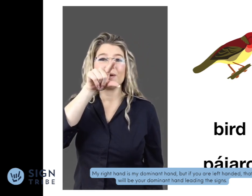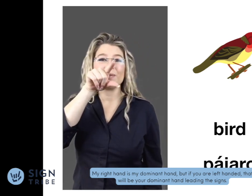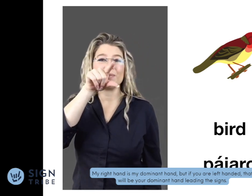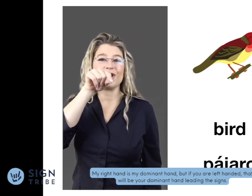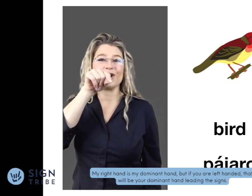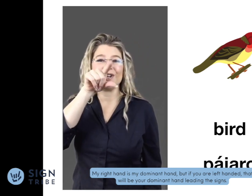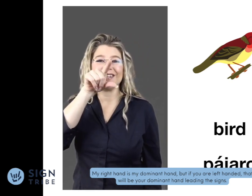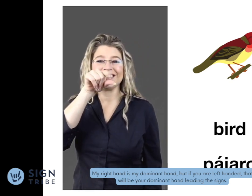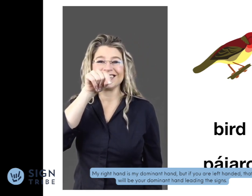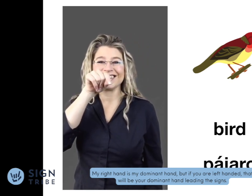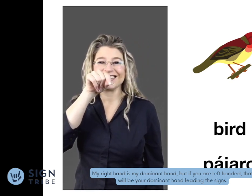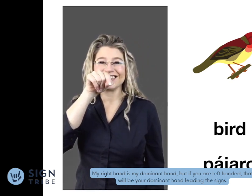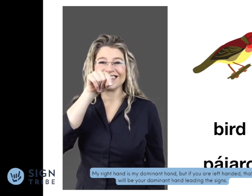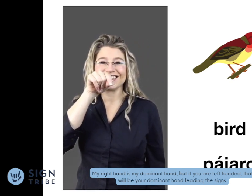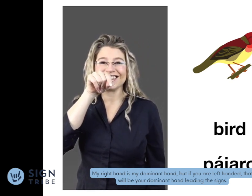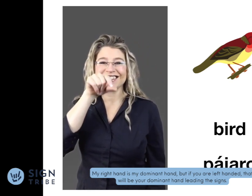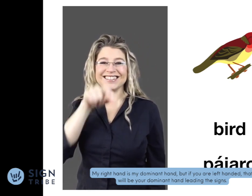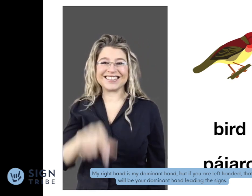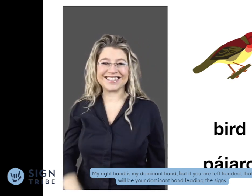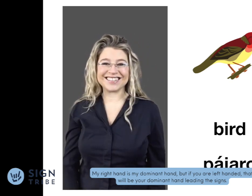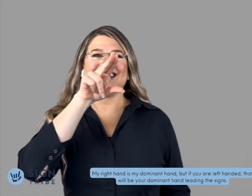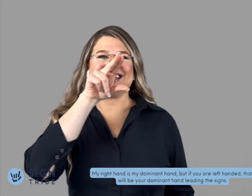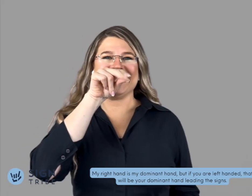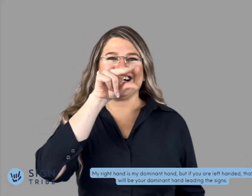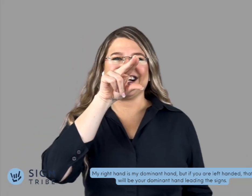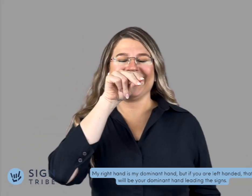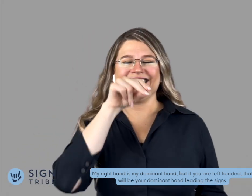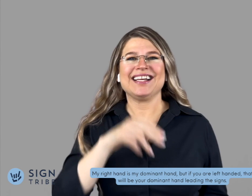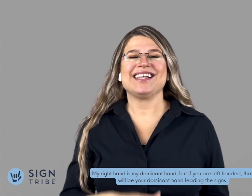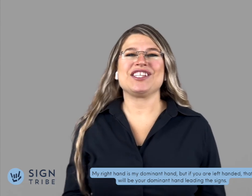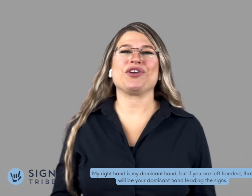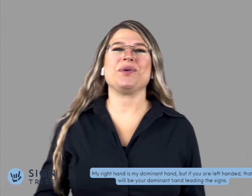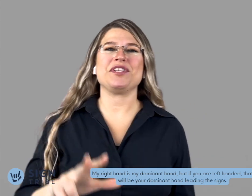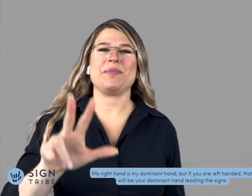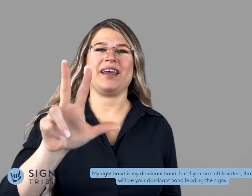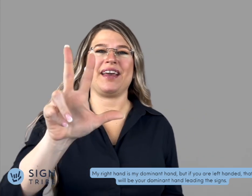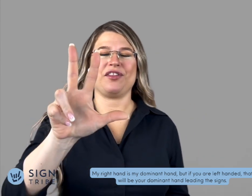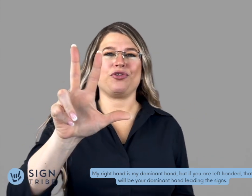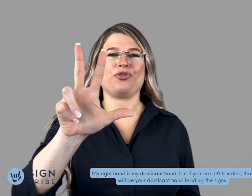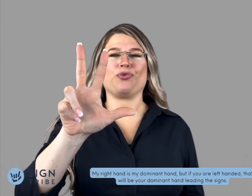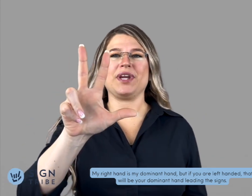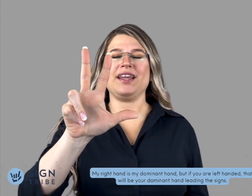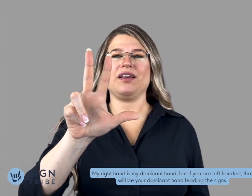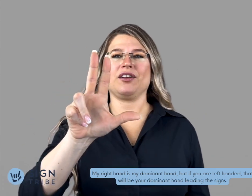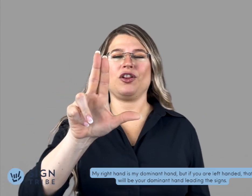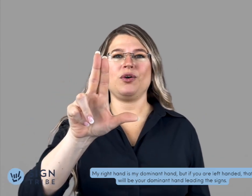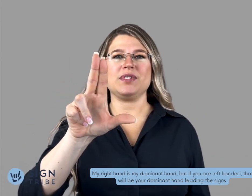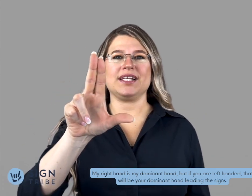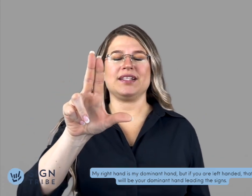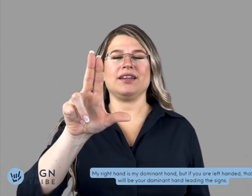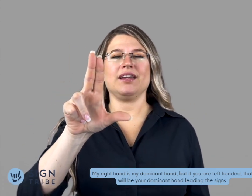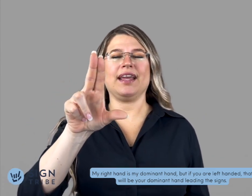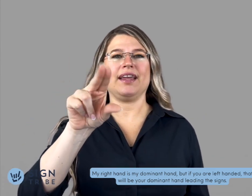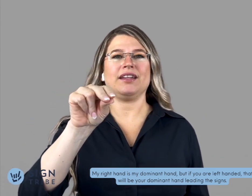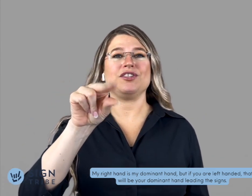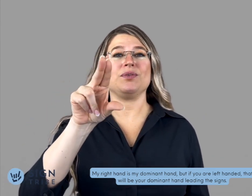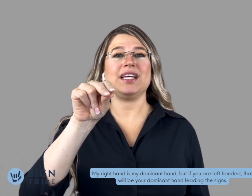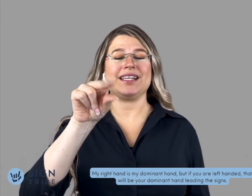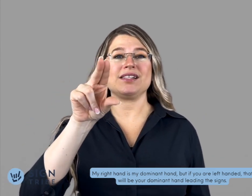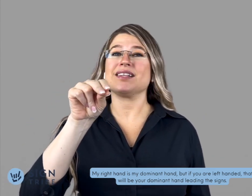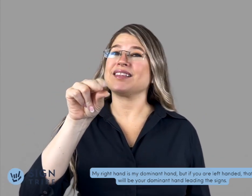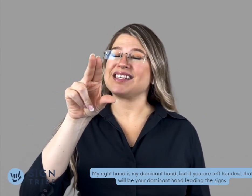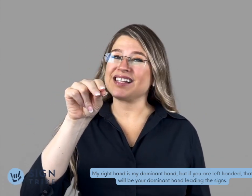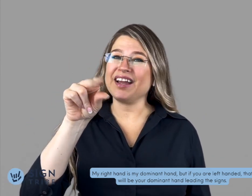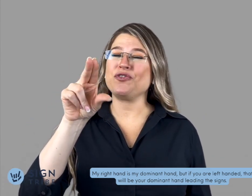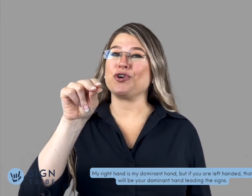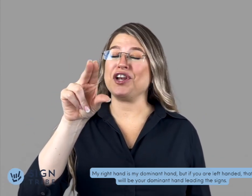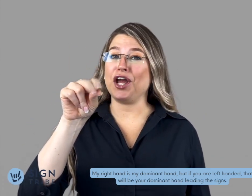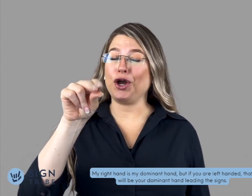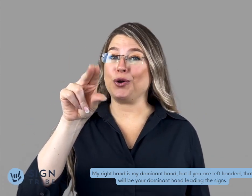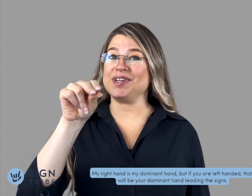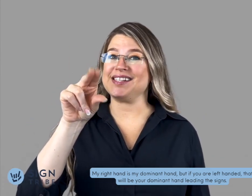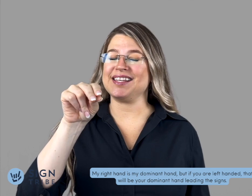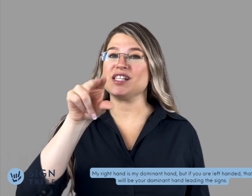Bird. Duck. So you're going to make a three, close it, and do this. The sign for no is this,